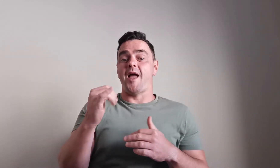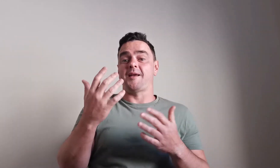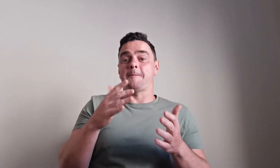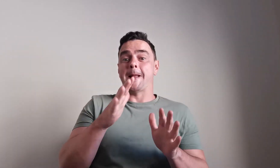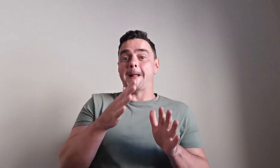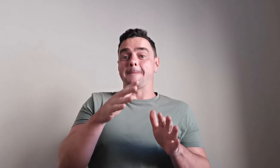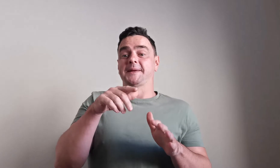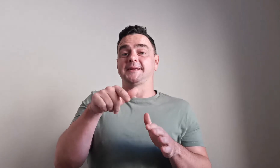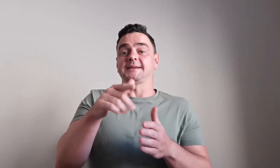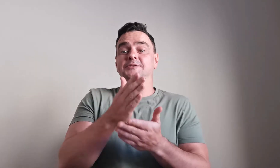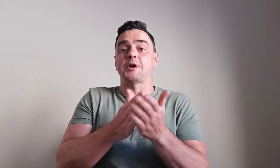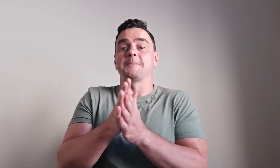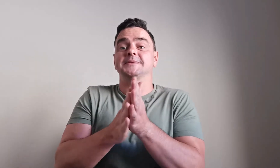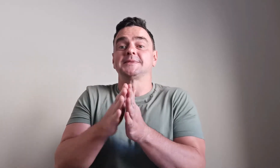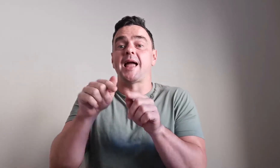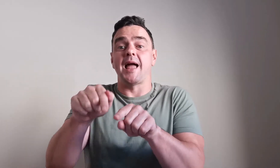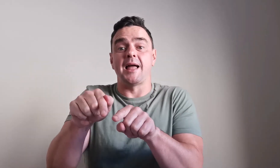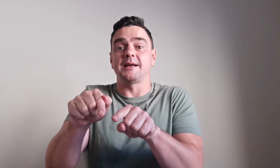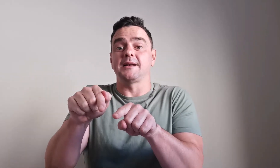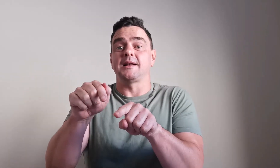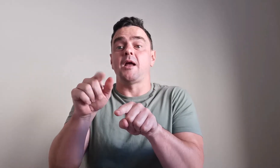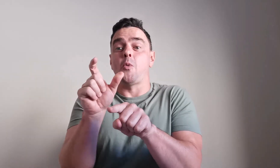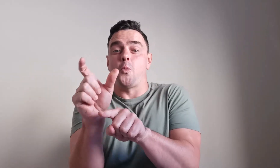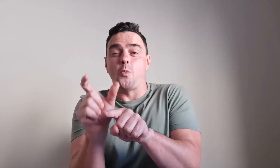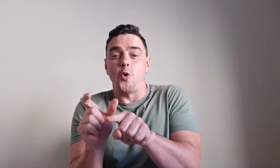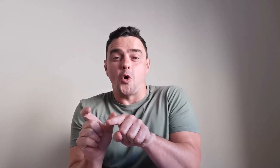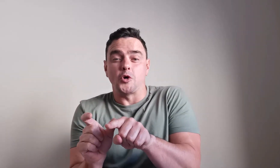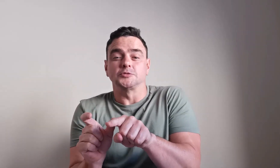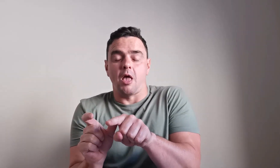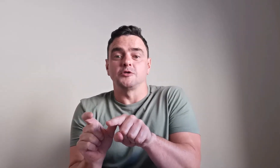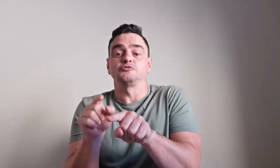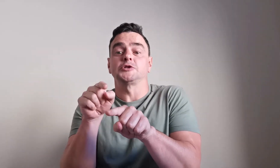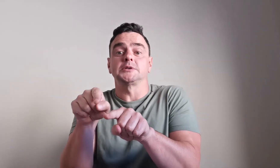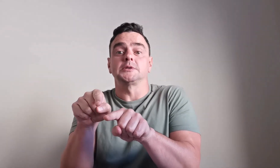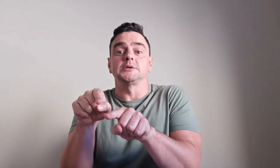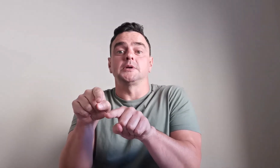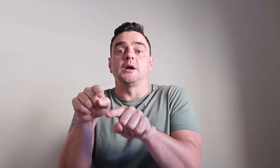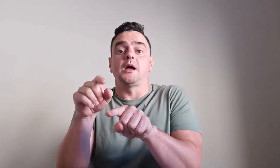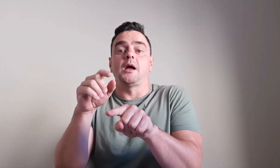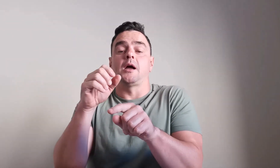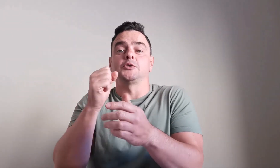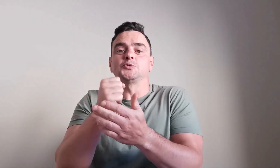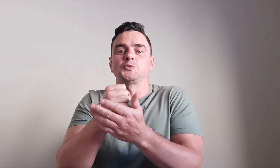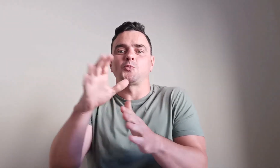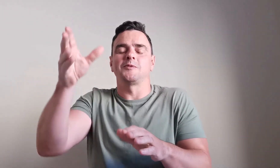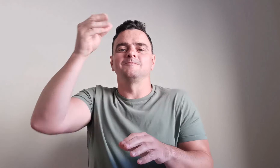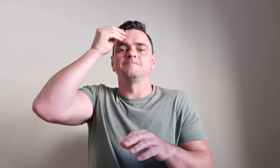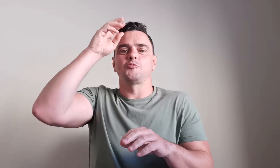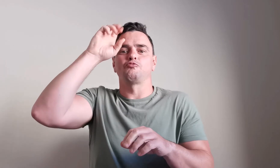developed signs for these concepts may compete with the older signs, which are still remembered and used by students.